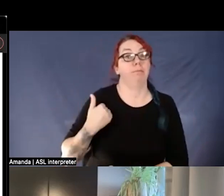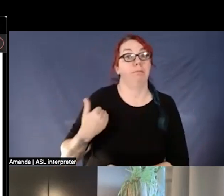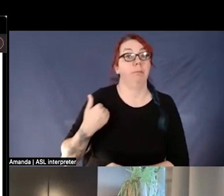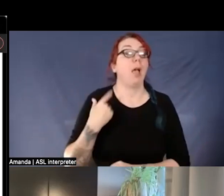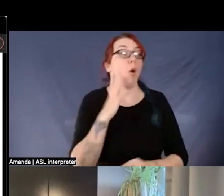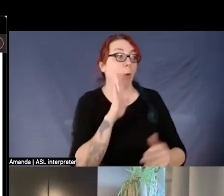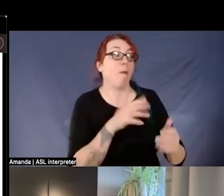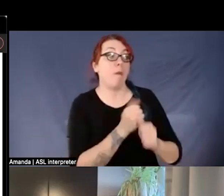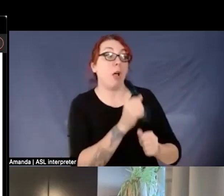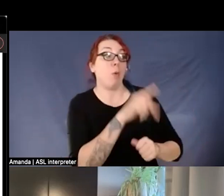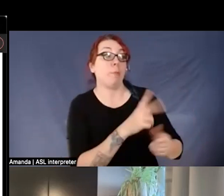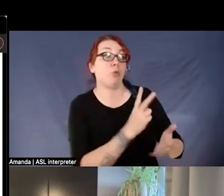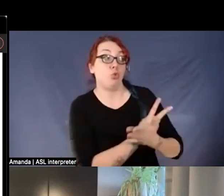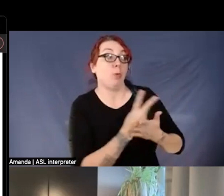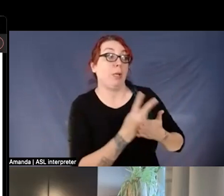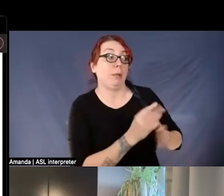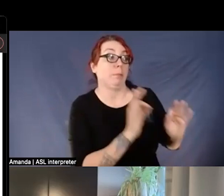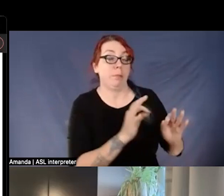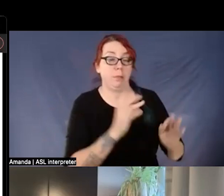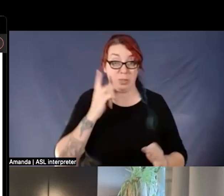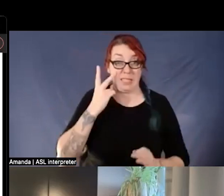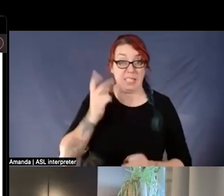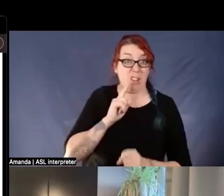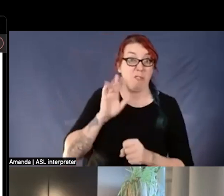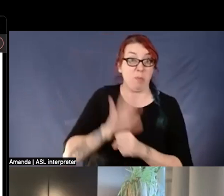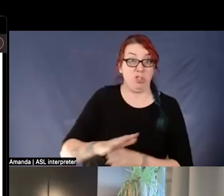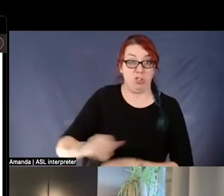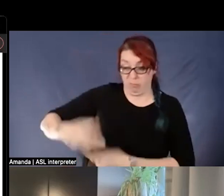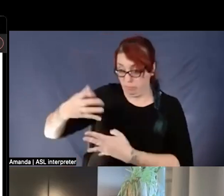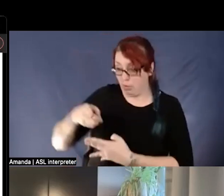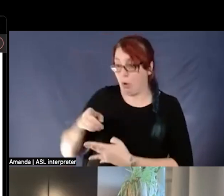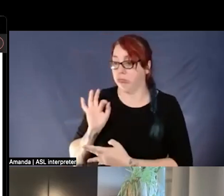emails that you've scheduled to send later. And once that period of time has passed,